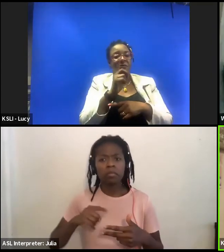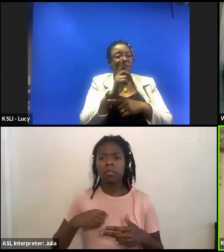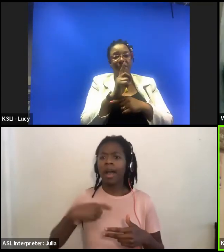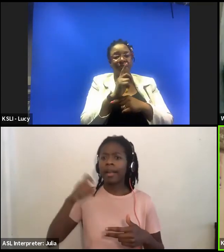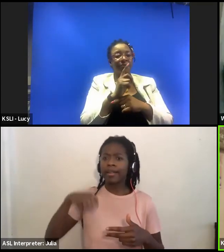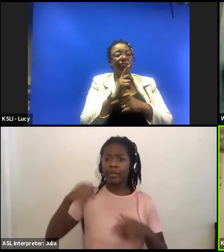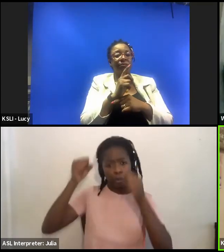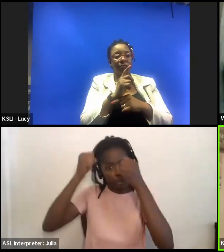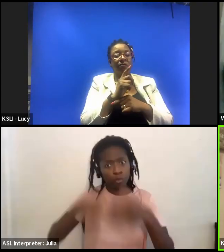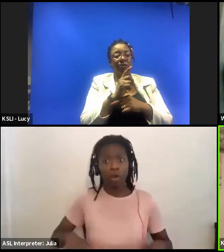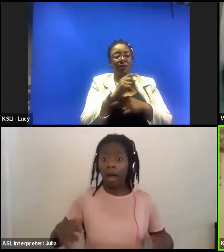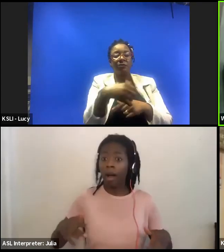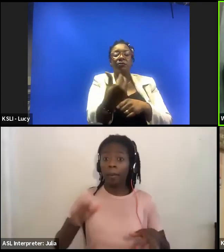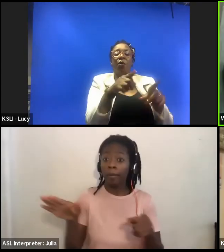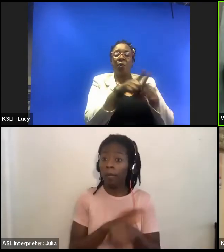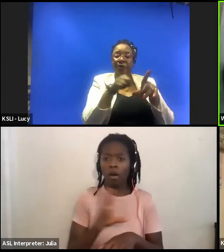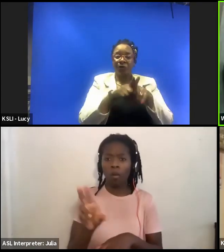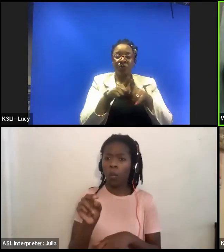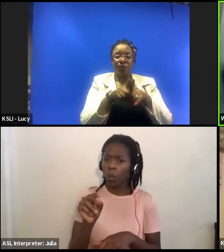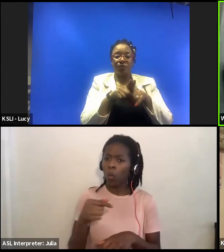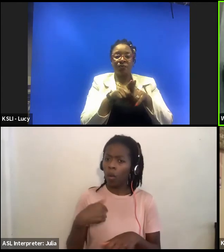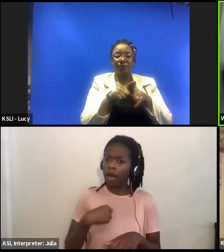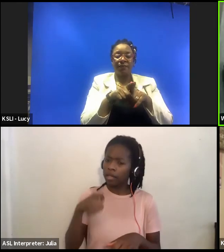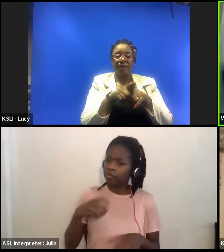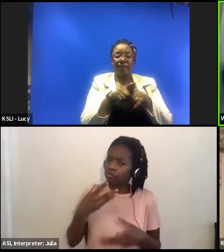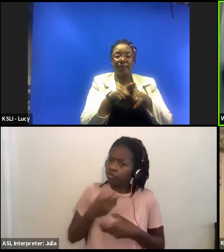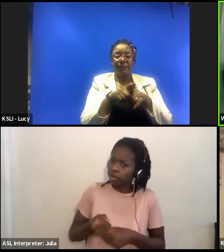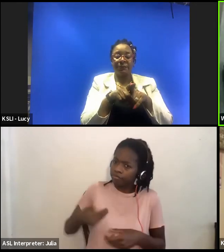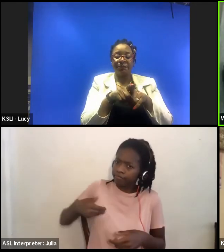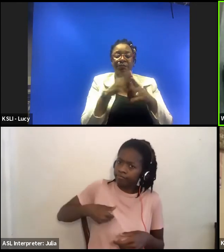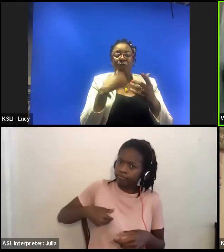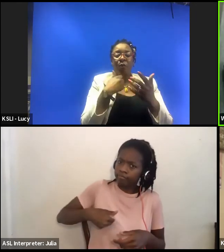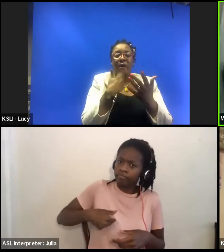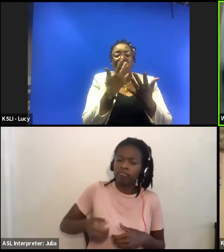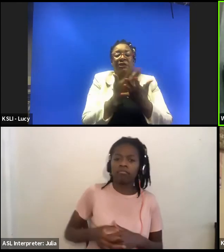And there's something I always remember.